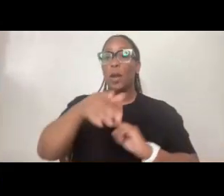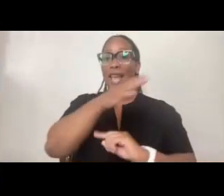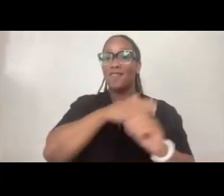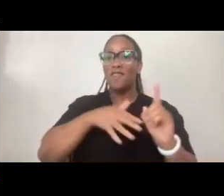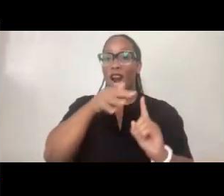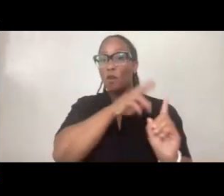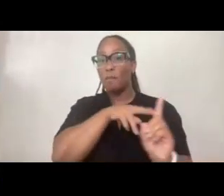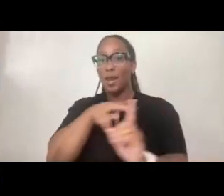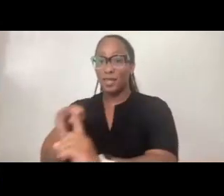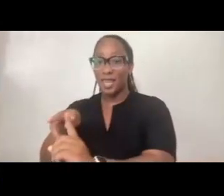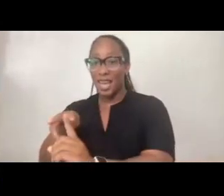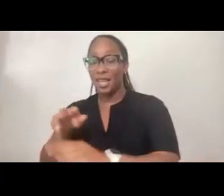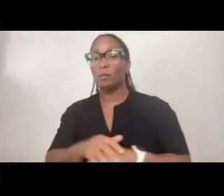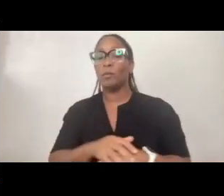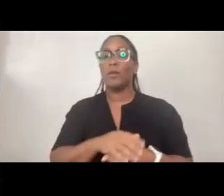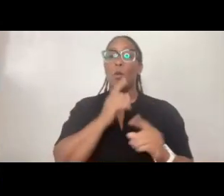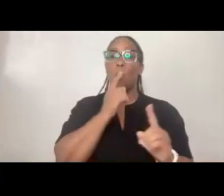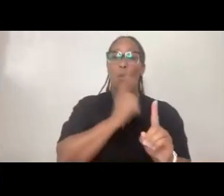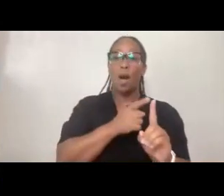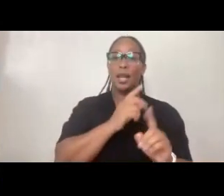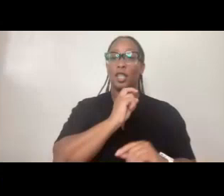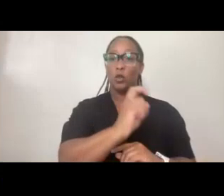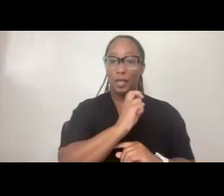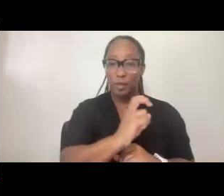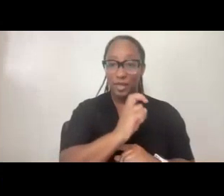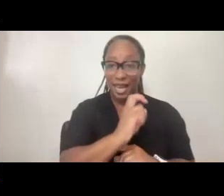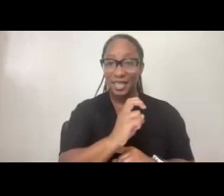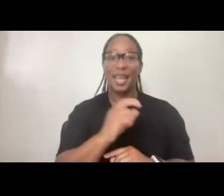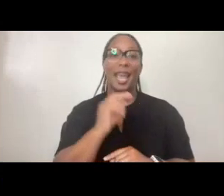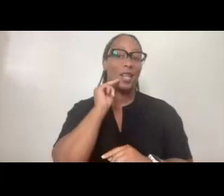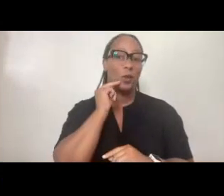So we're gonna do a scan regarding transportation and nutrition as they